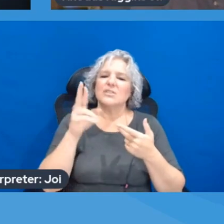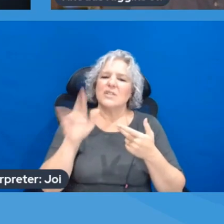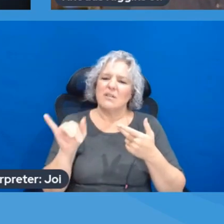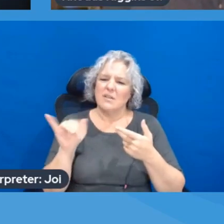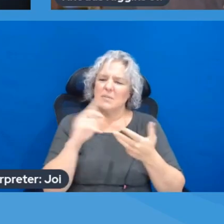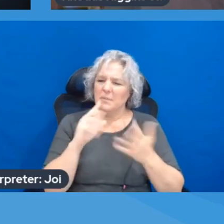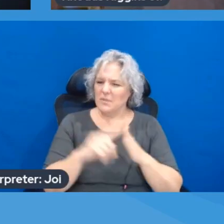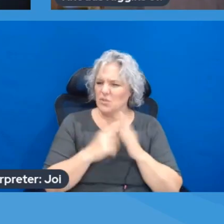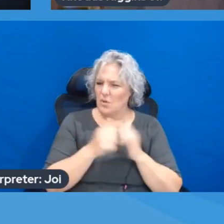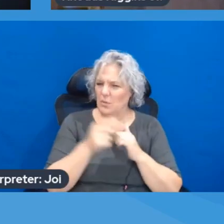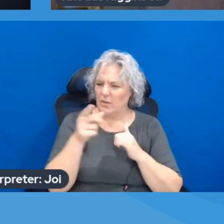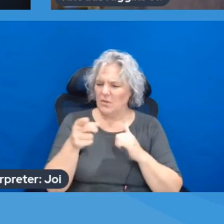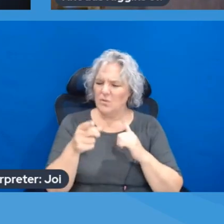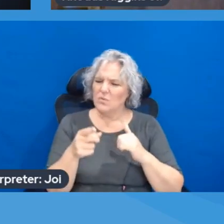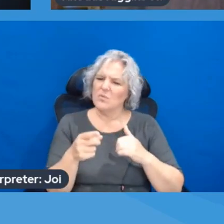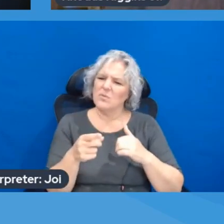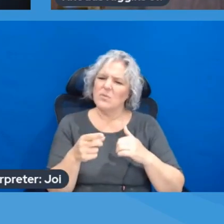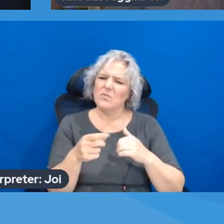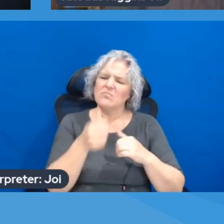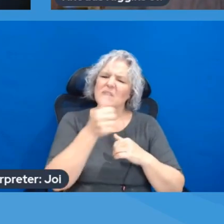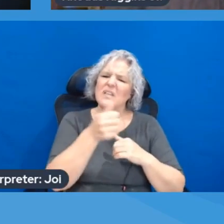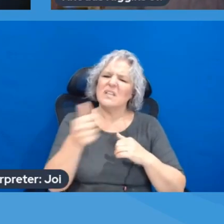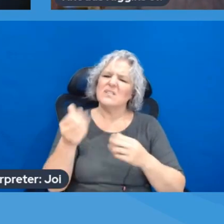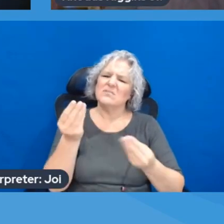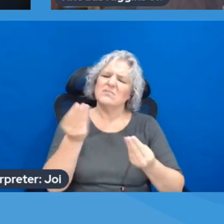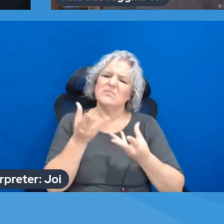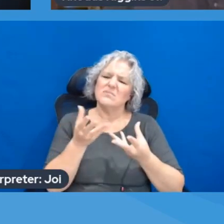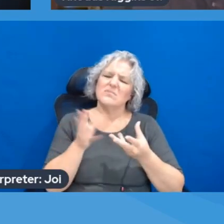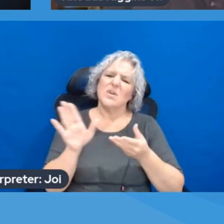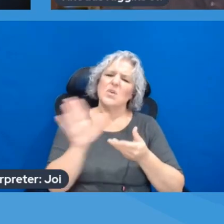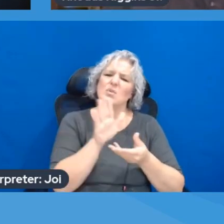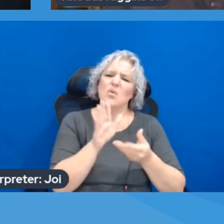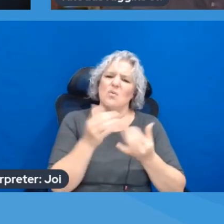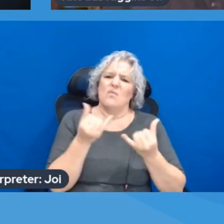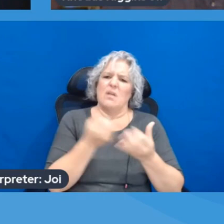I'd love to hear from each of you about what your current priorities are